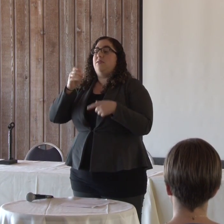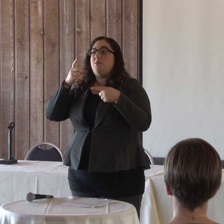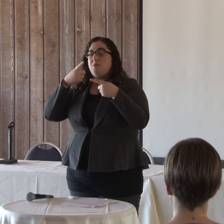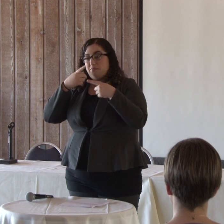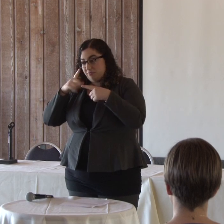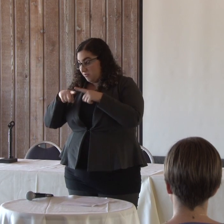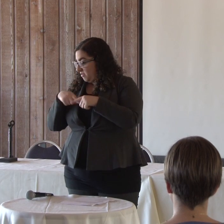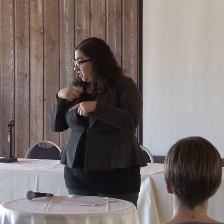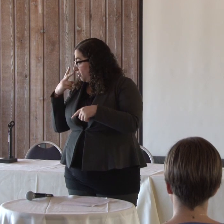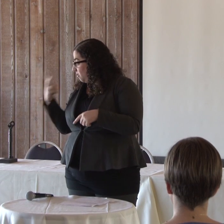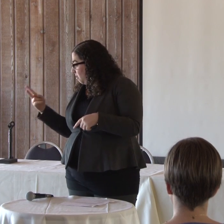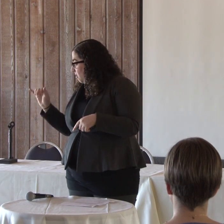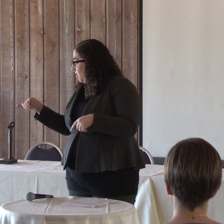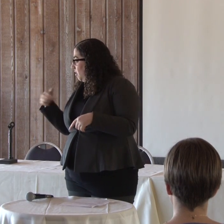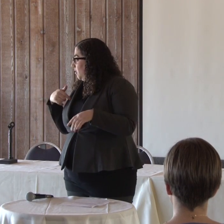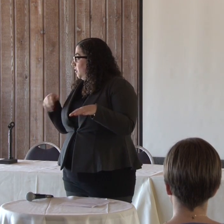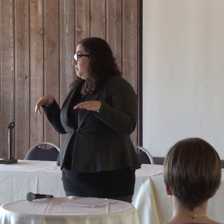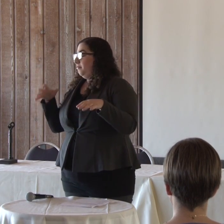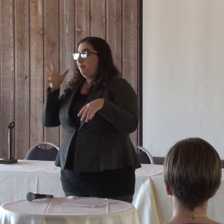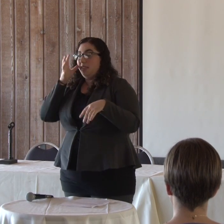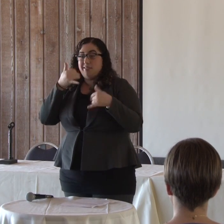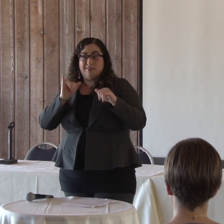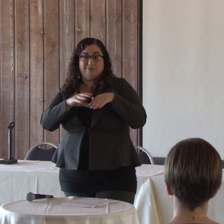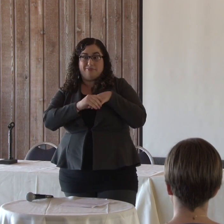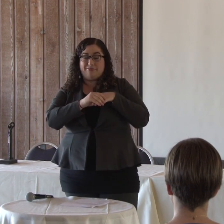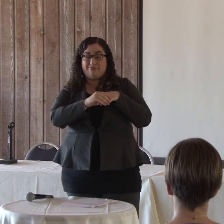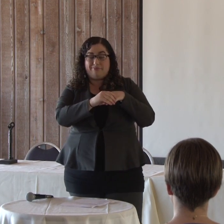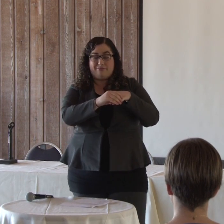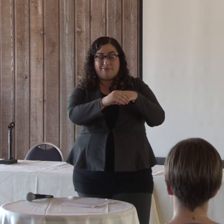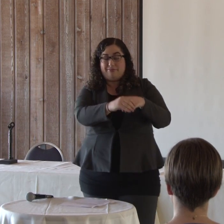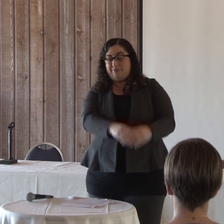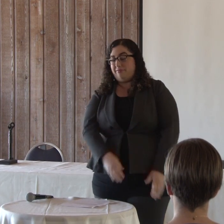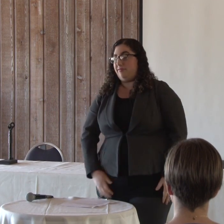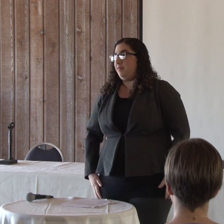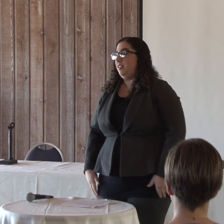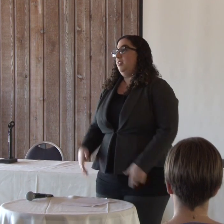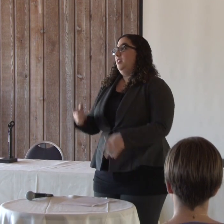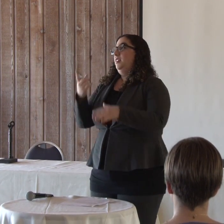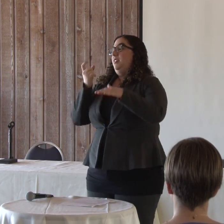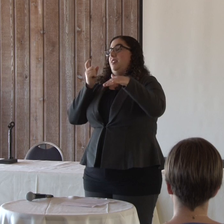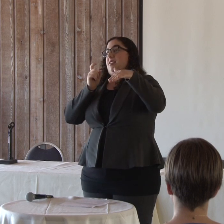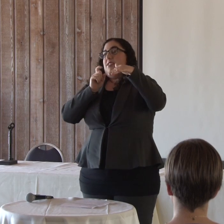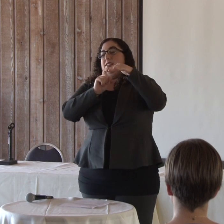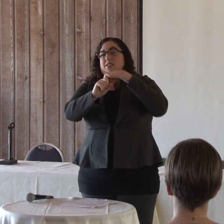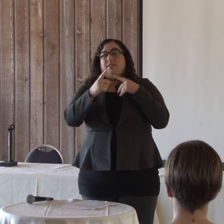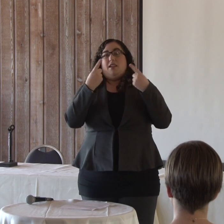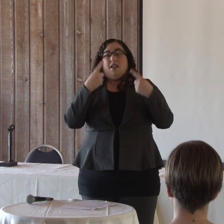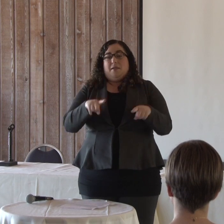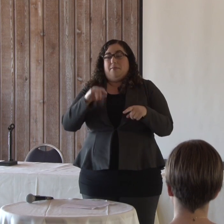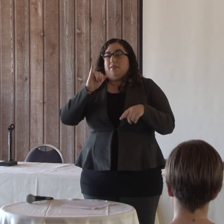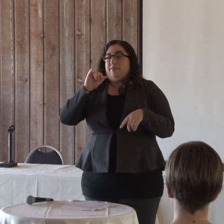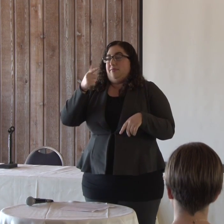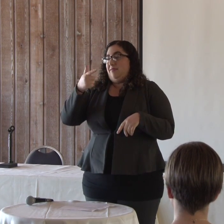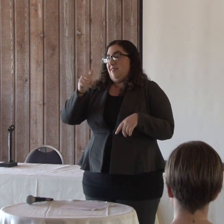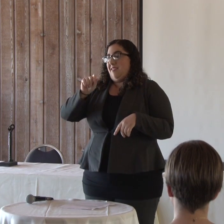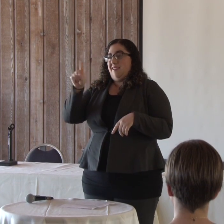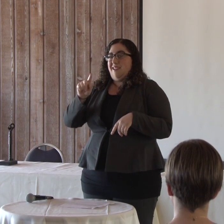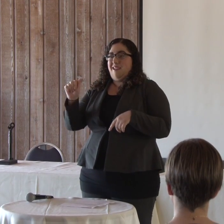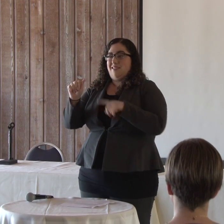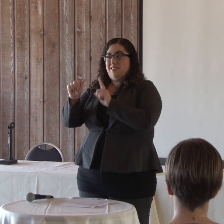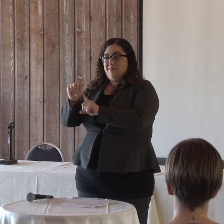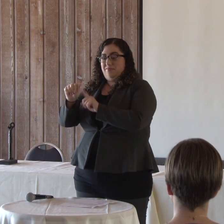It was very traumatizing for me to see that happen. And as my dad pulled me.